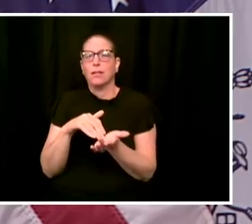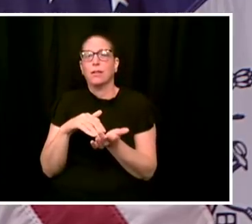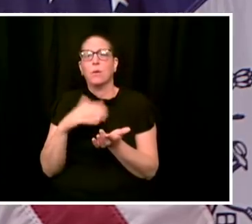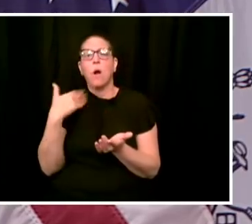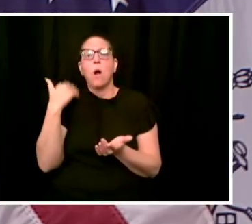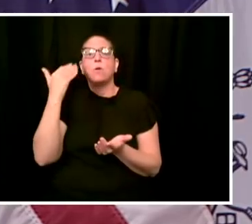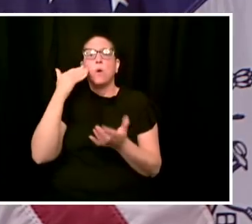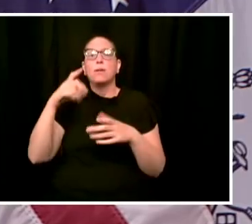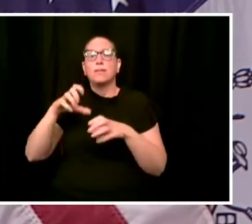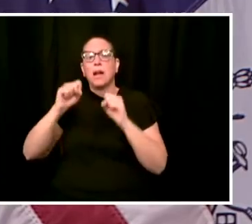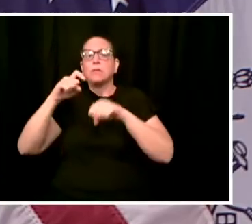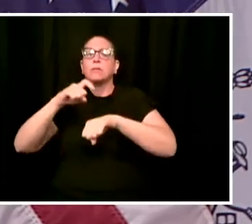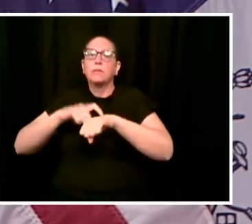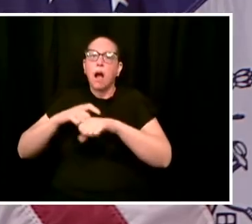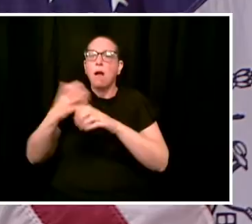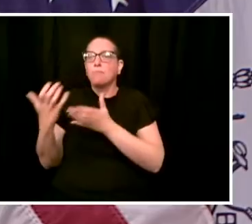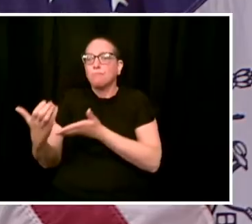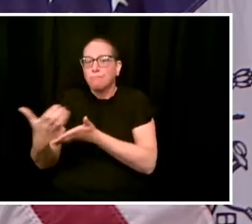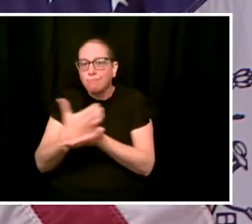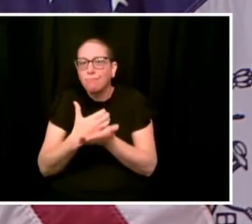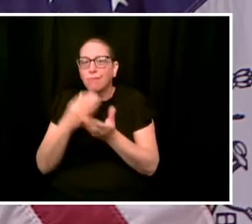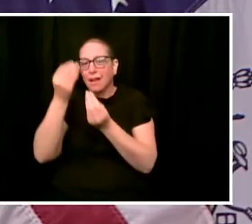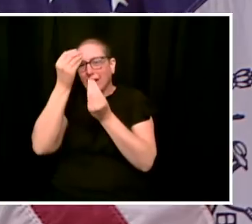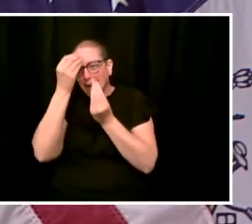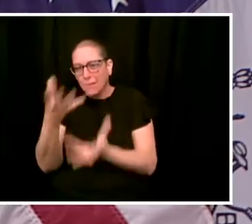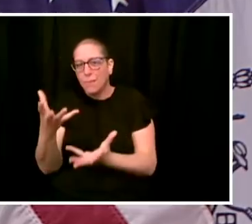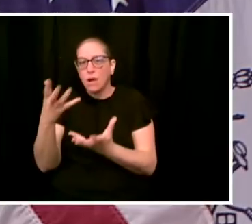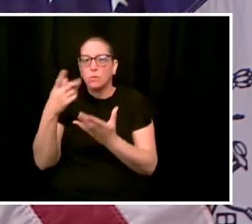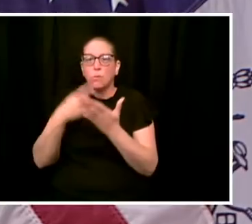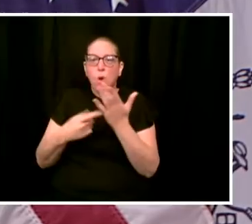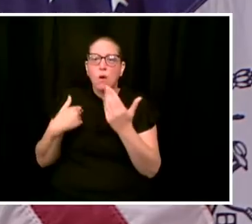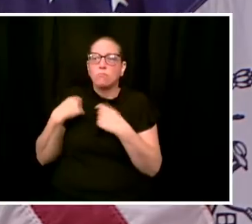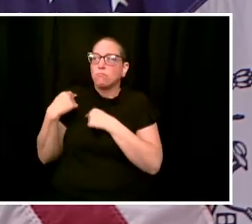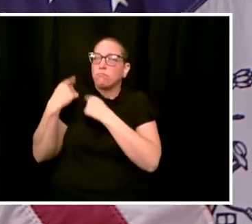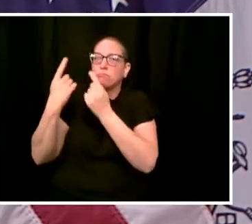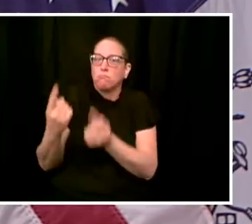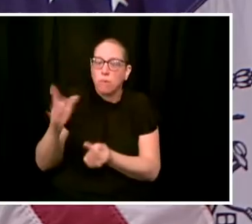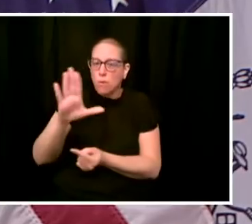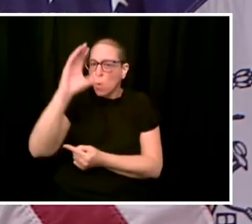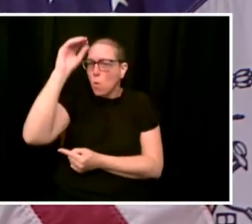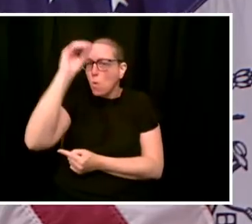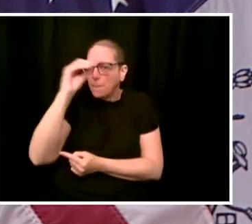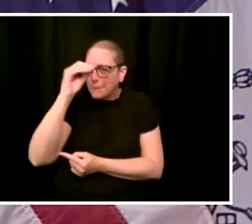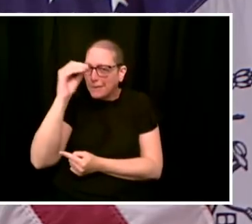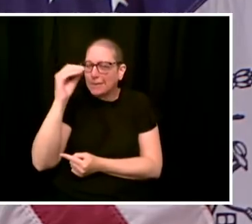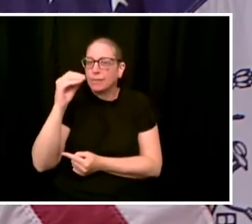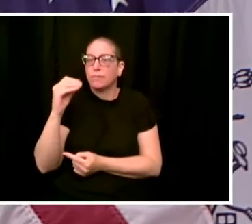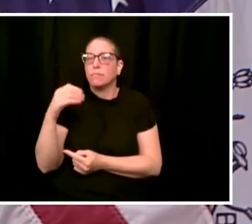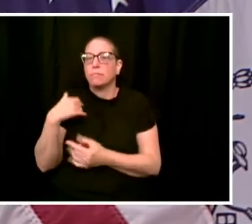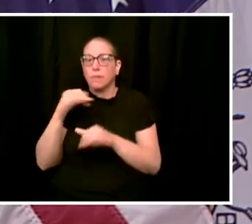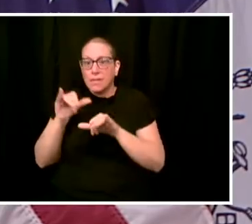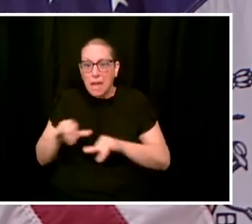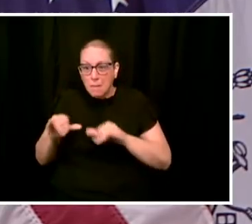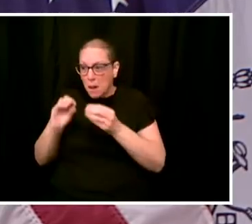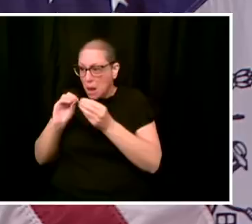THAT SIX DAY SOCILA SECURITY A LIMITED SAMPLE SIZE.